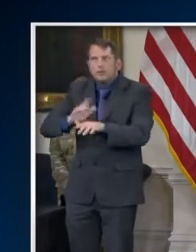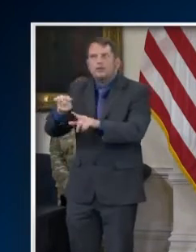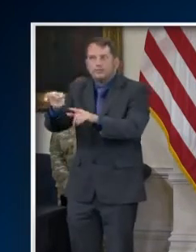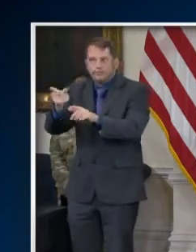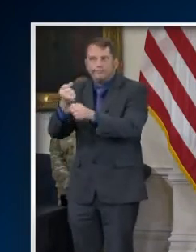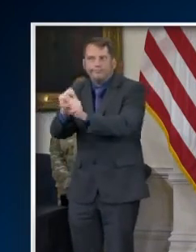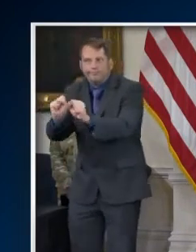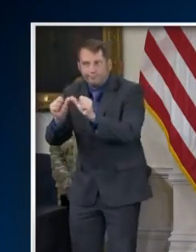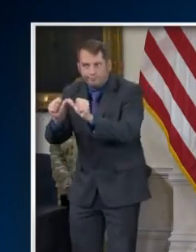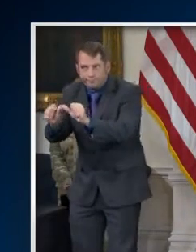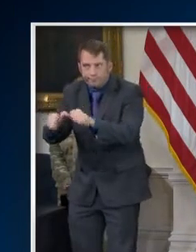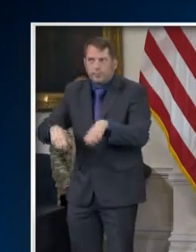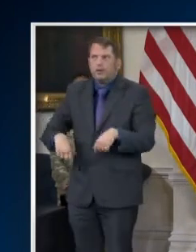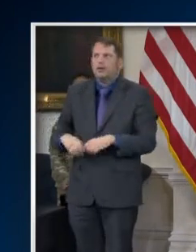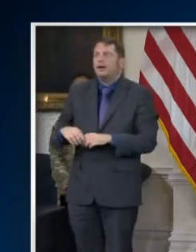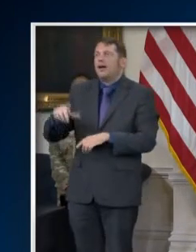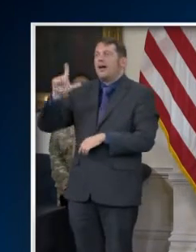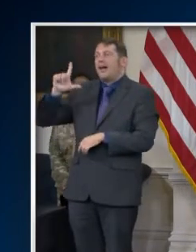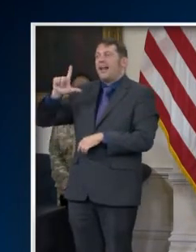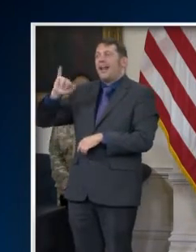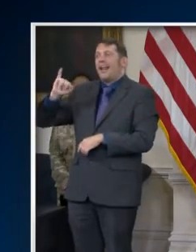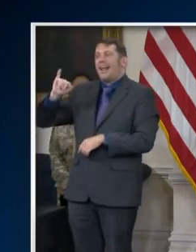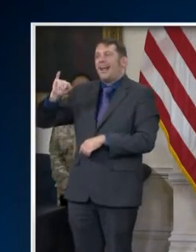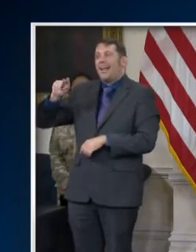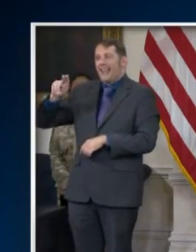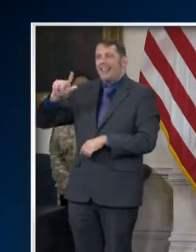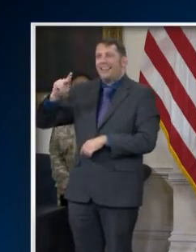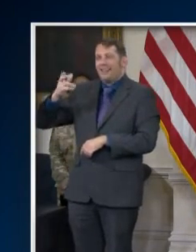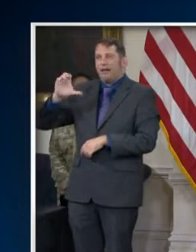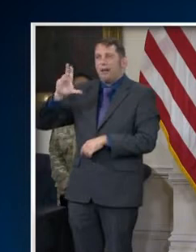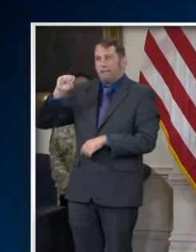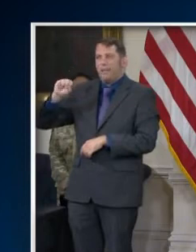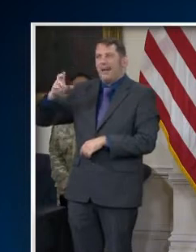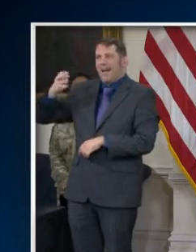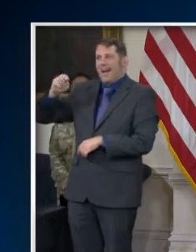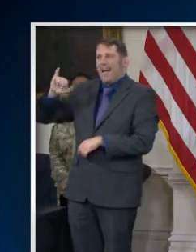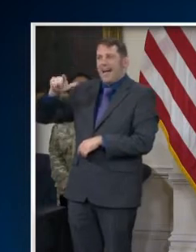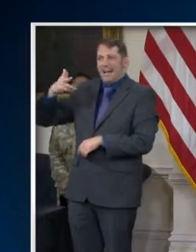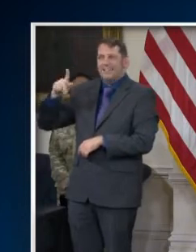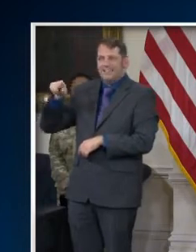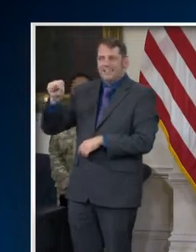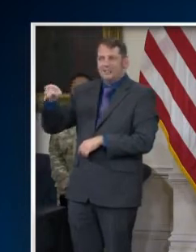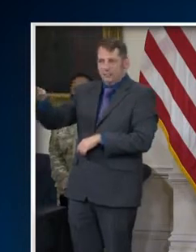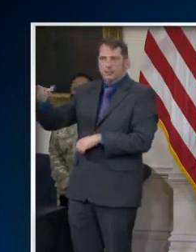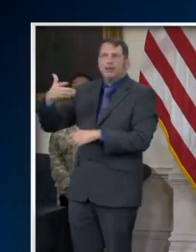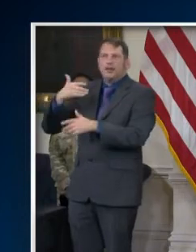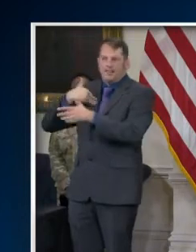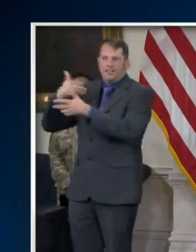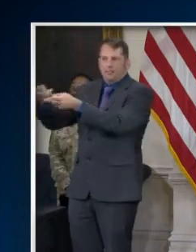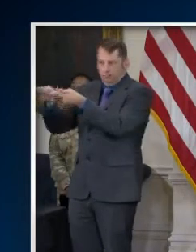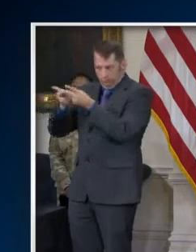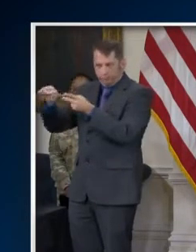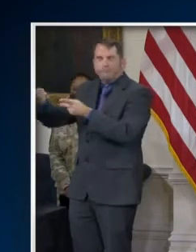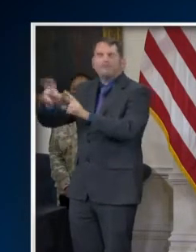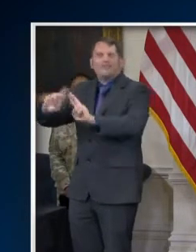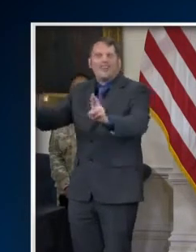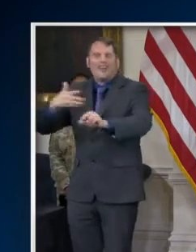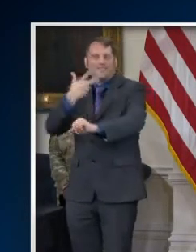THE STATE INCLUDING THE CLINIC AT SEA CARE AND WITH THE COMPLIANCE WHICH I VISITED EARLIER AND WE ARE CONDUCTING